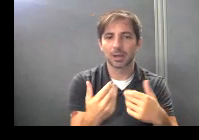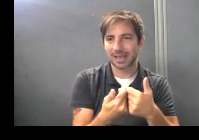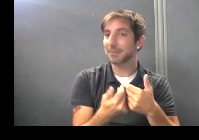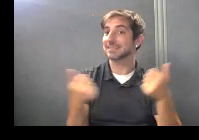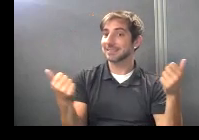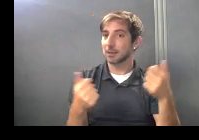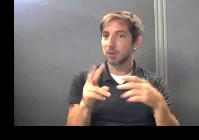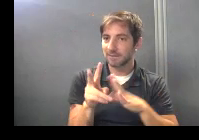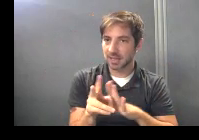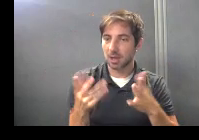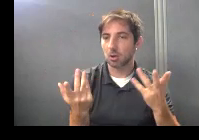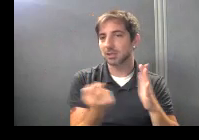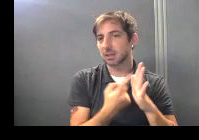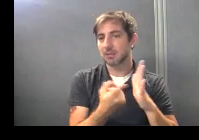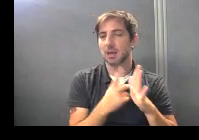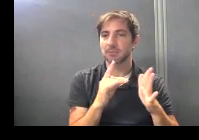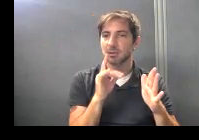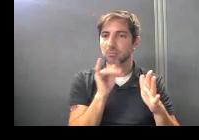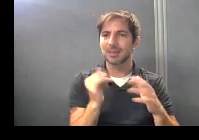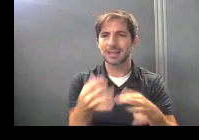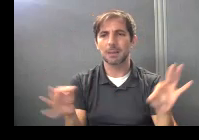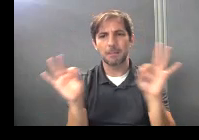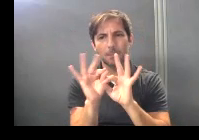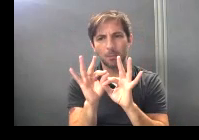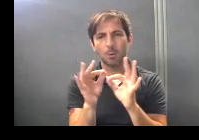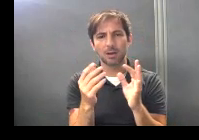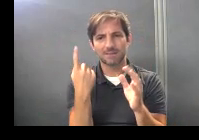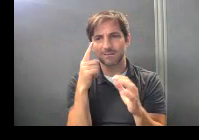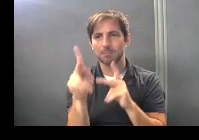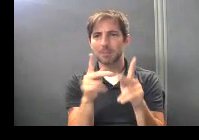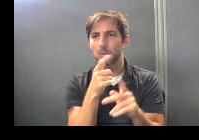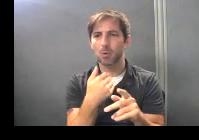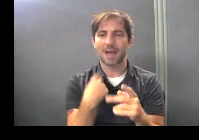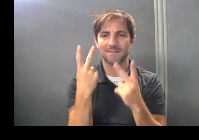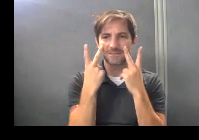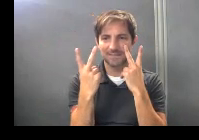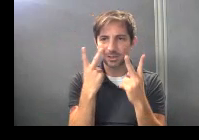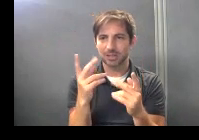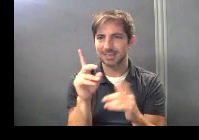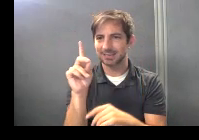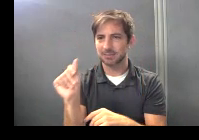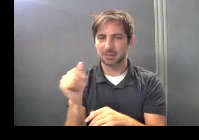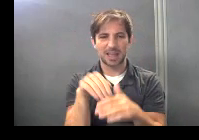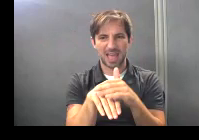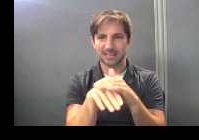IT'S A REALLY IMPORTANT WAY TO HELP PEOPLE WITH VISION DISABILITIES ACCESS YOUR CONTENT.